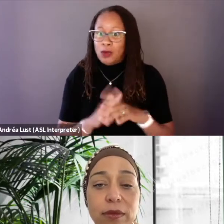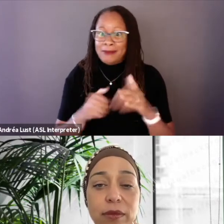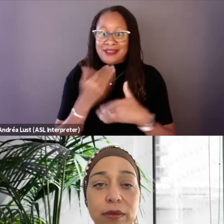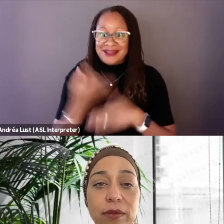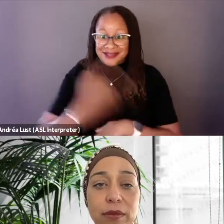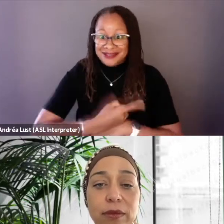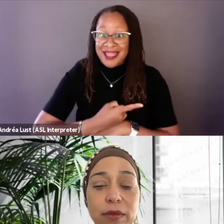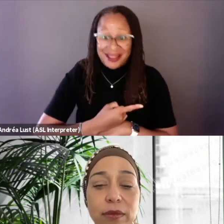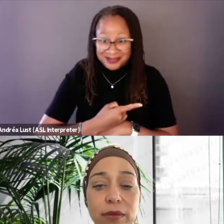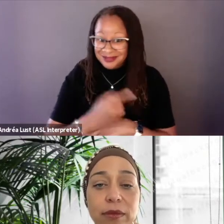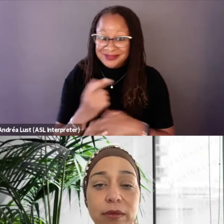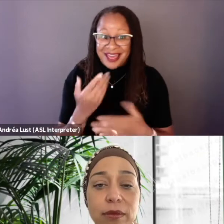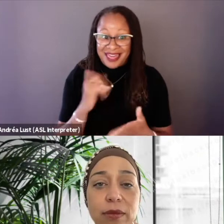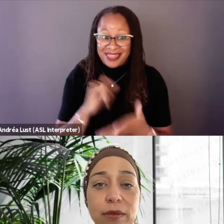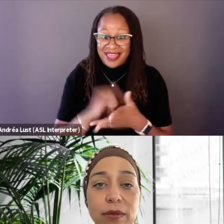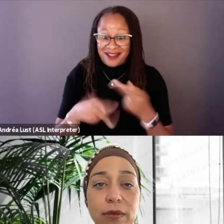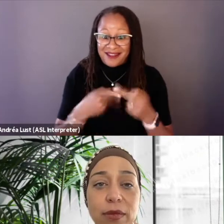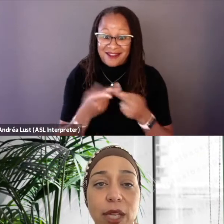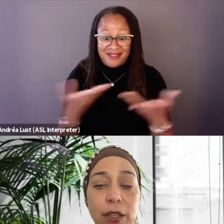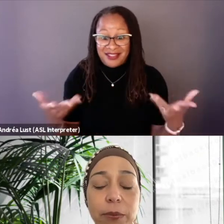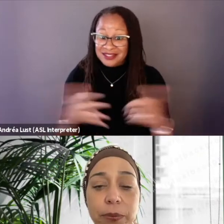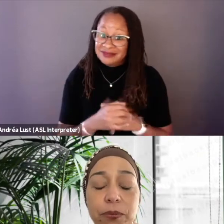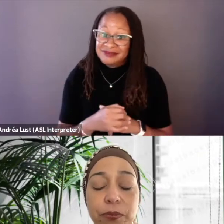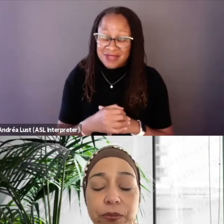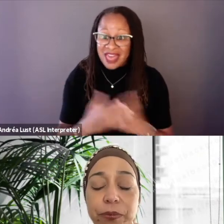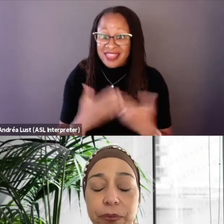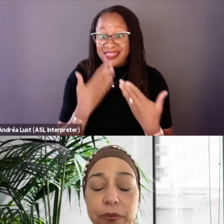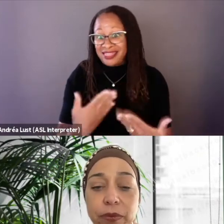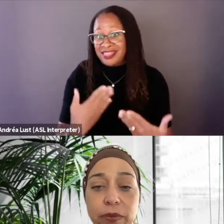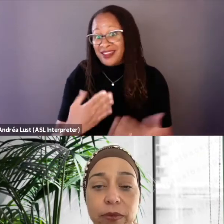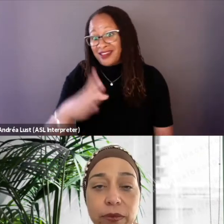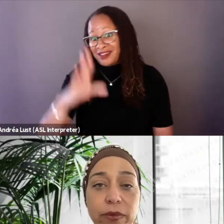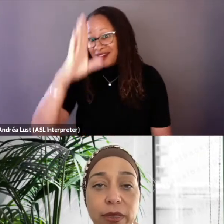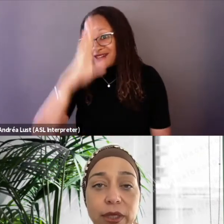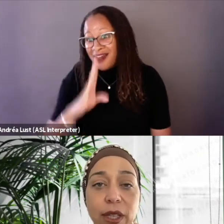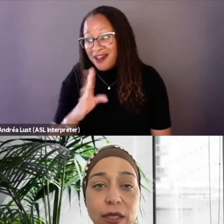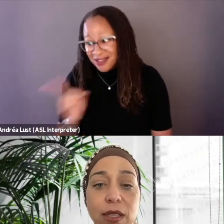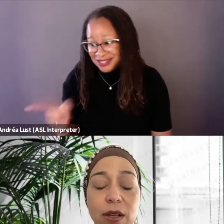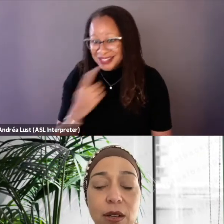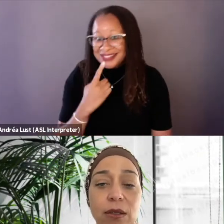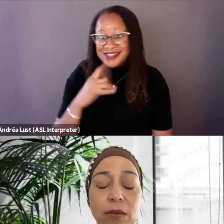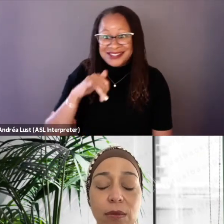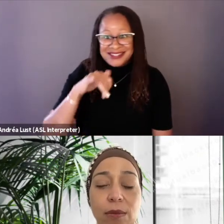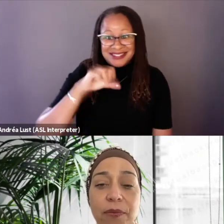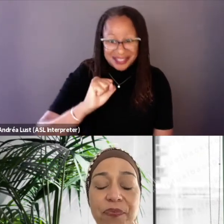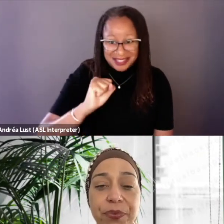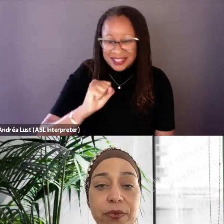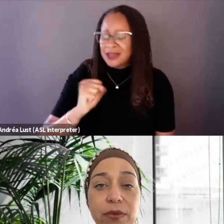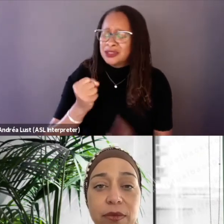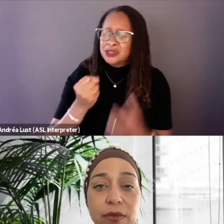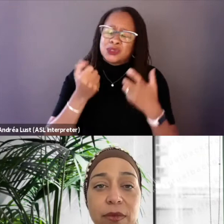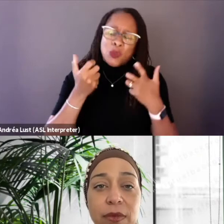and that sort of thing. So, you know, thank God that they said, yes. So many special people in it, too, you know.